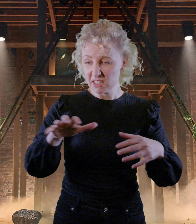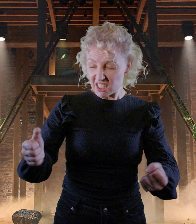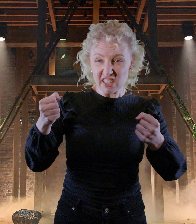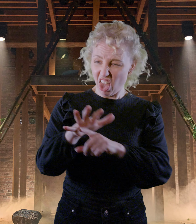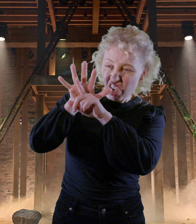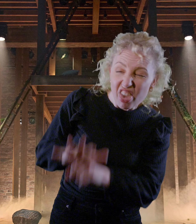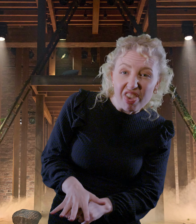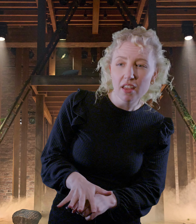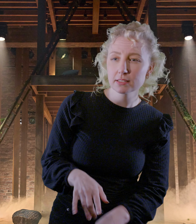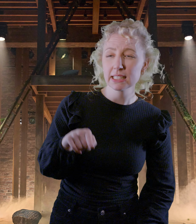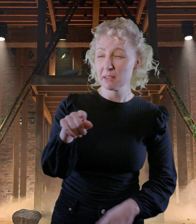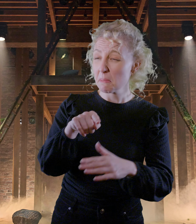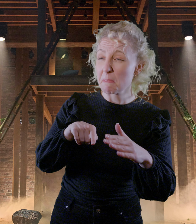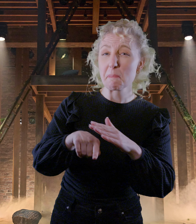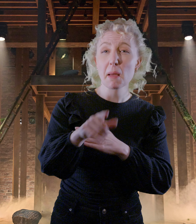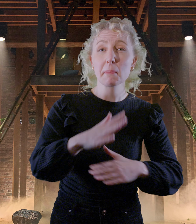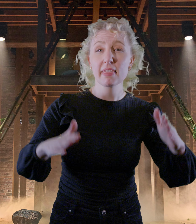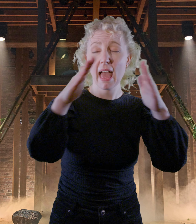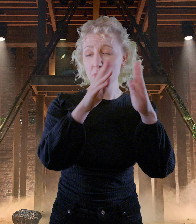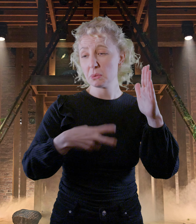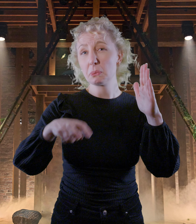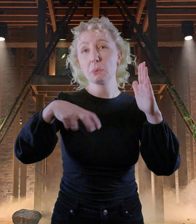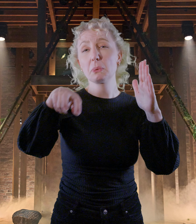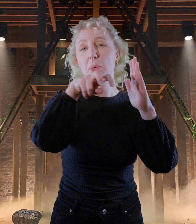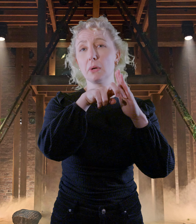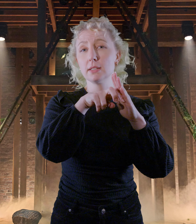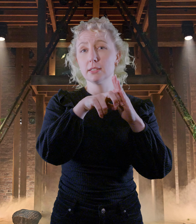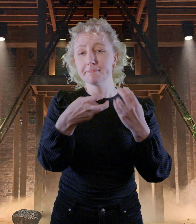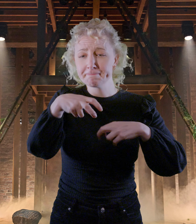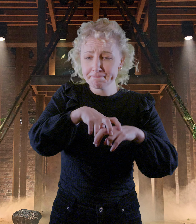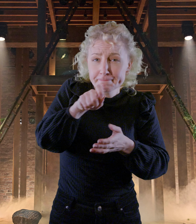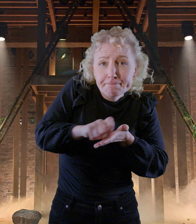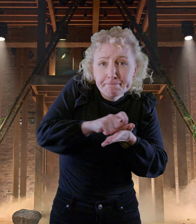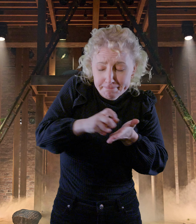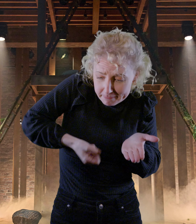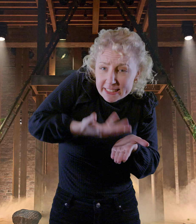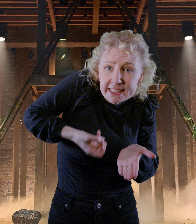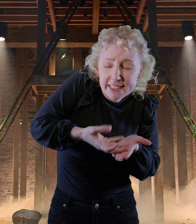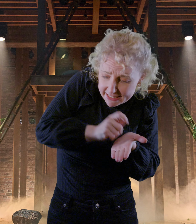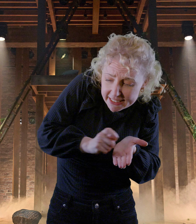so William spends his time in the attic, writing.